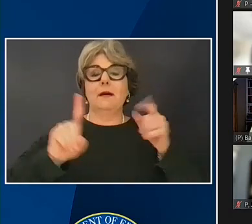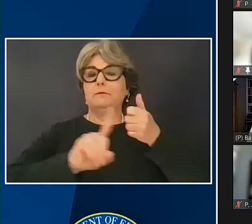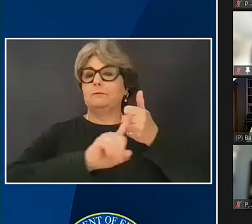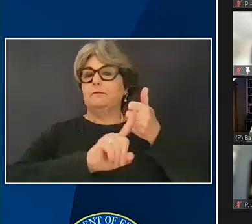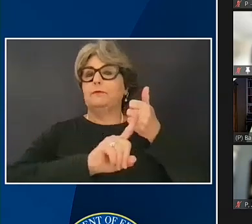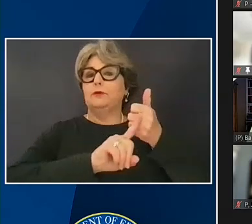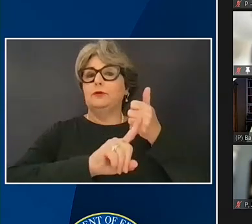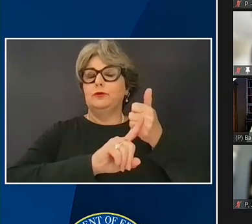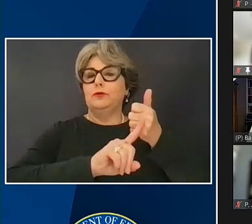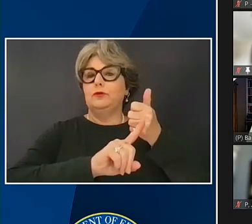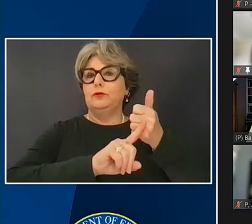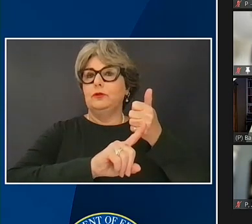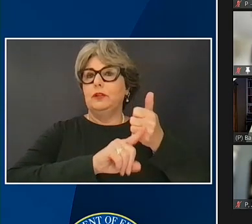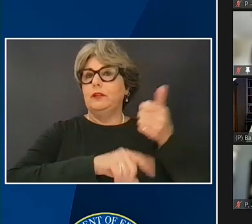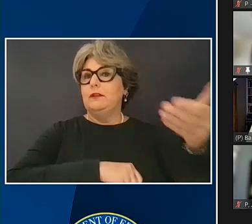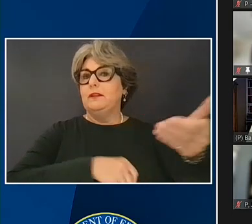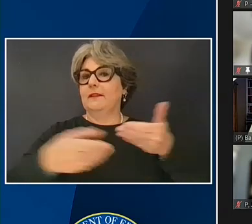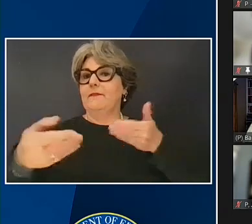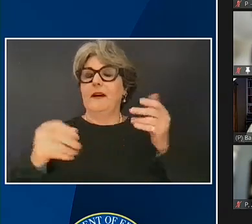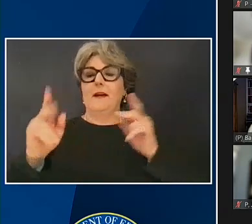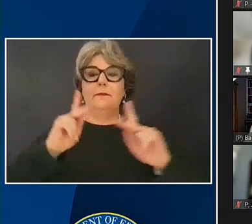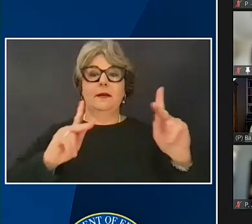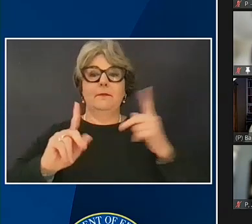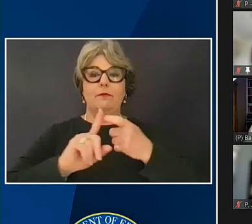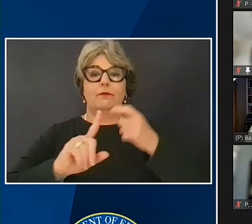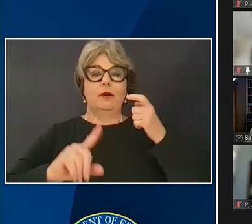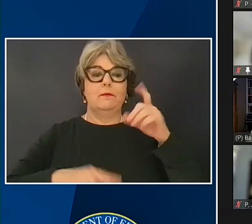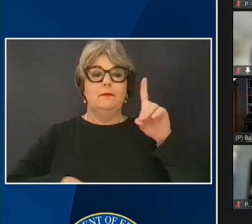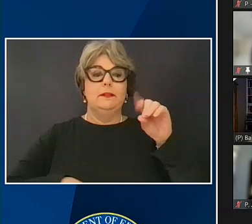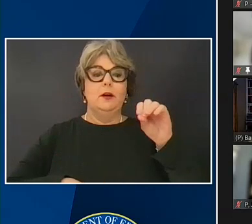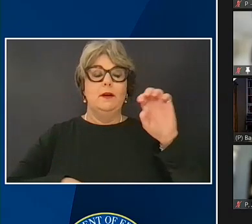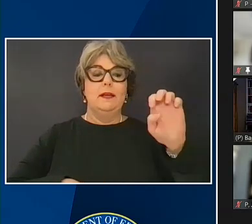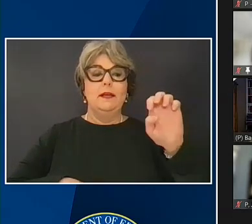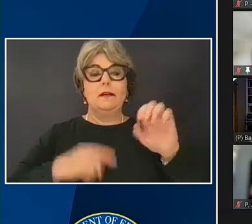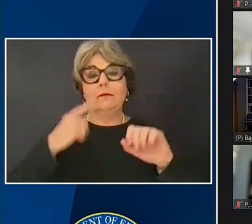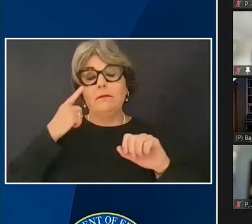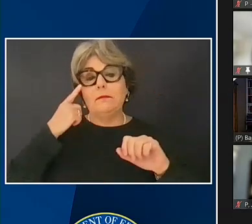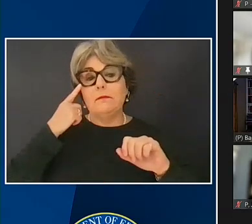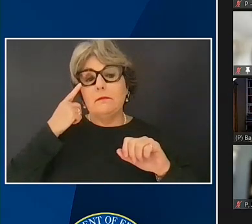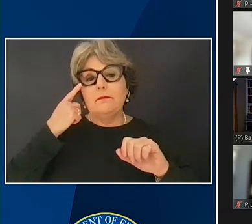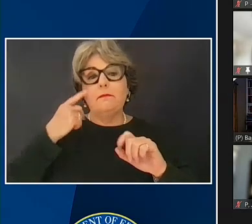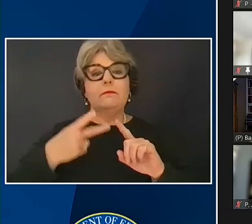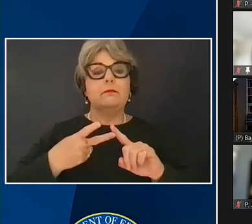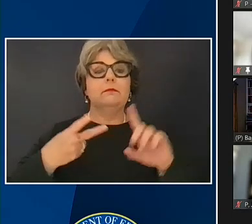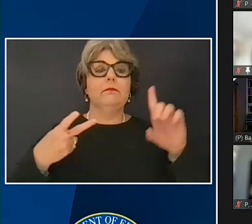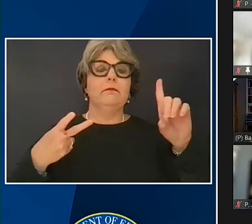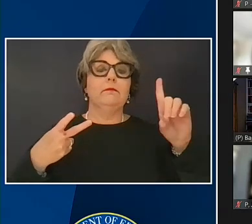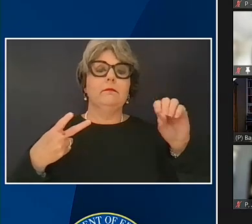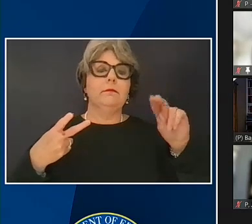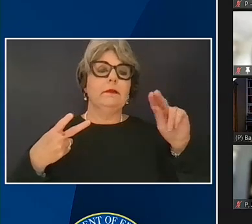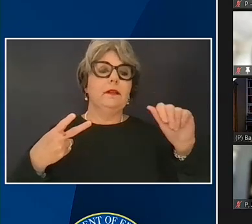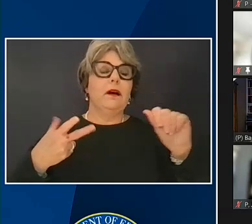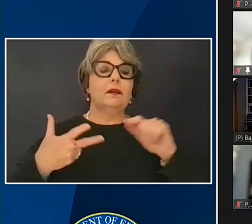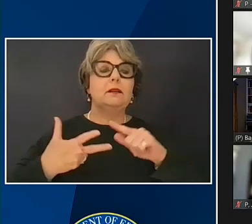anybody else she wanted to include from the Department. Right now, it would be Donna, Herman, and me.